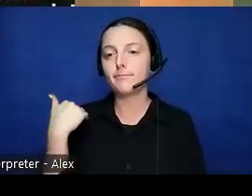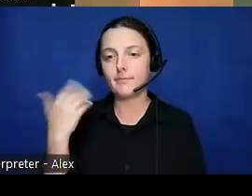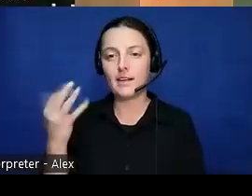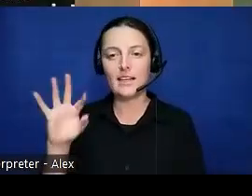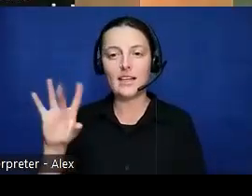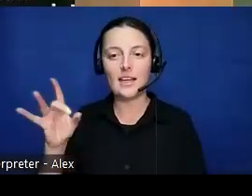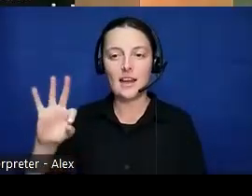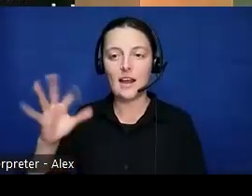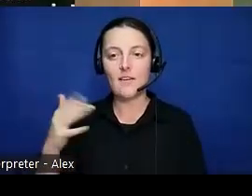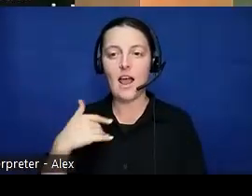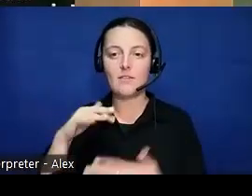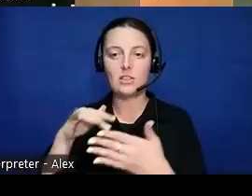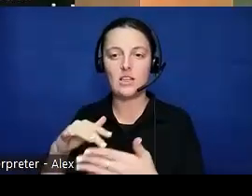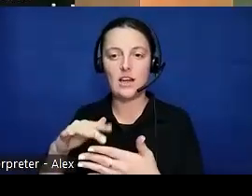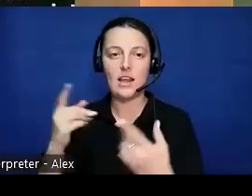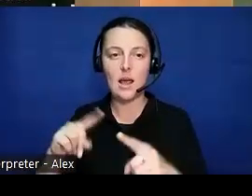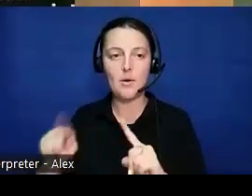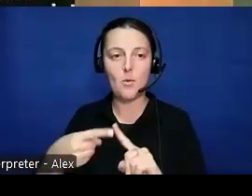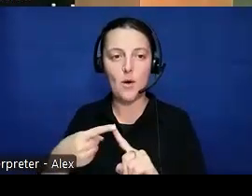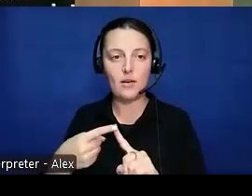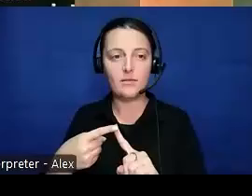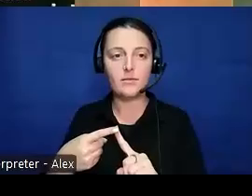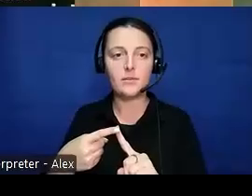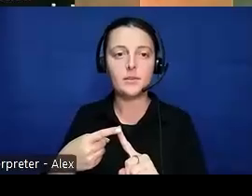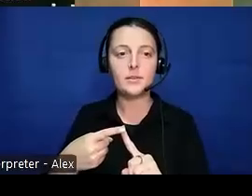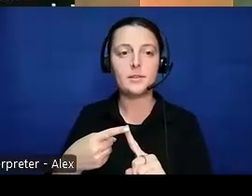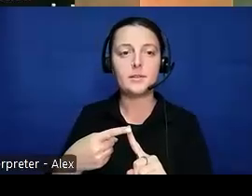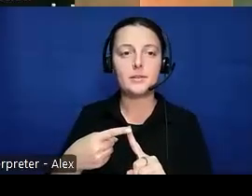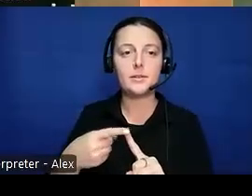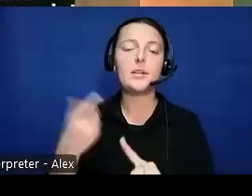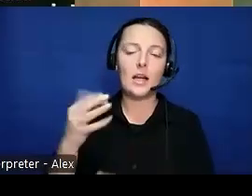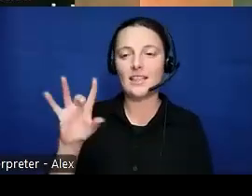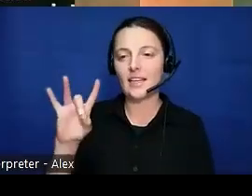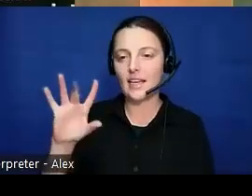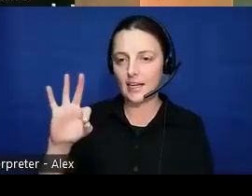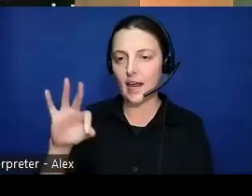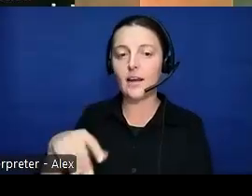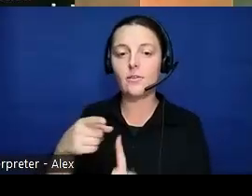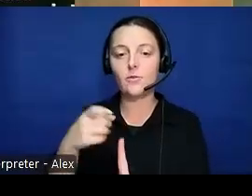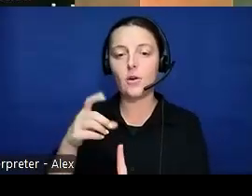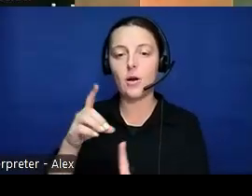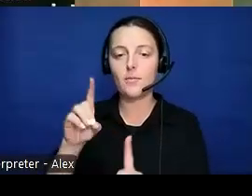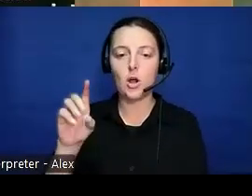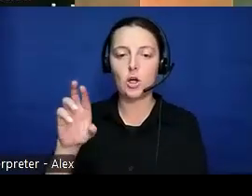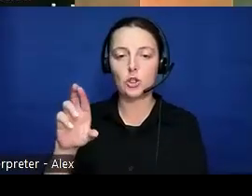um Dr. Spiegel and uh by the way Stanford is the home of one of my favorite psychiatrists Yalum.